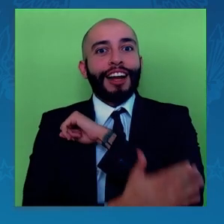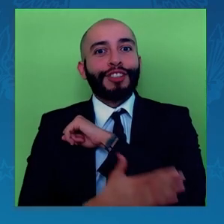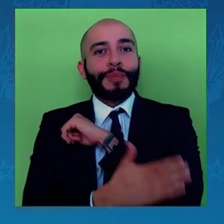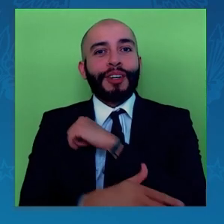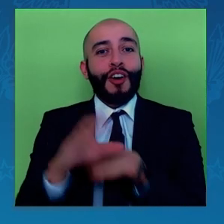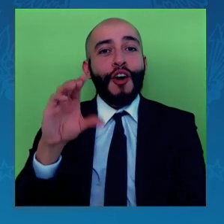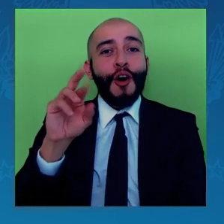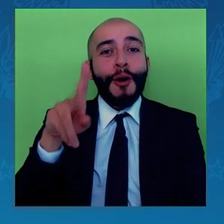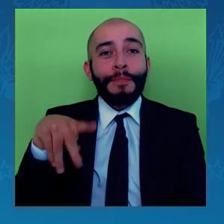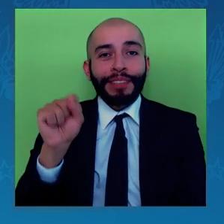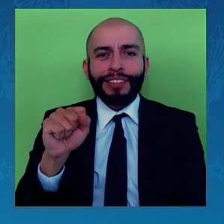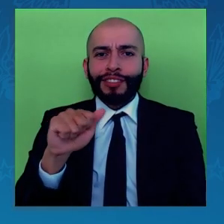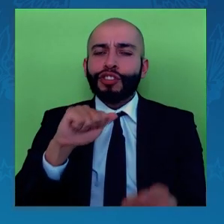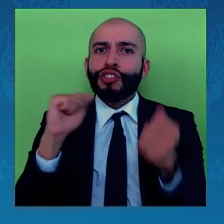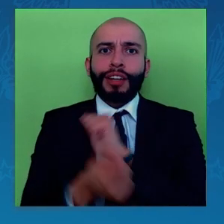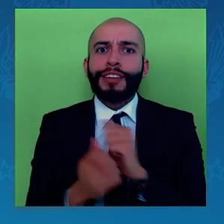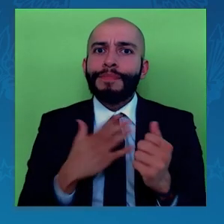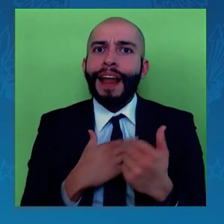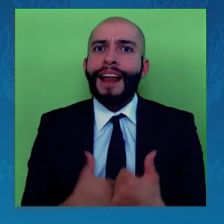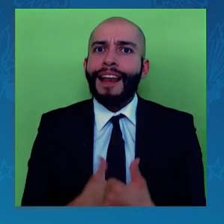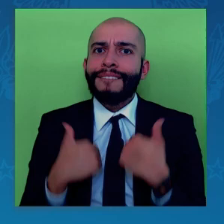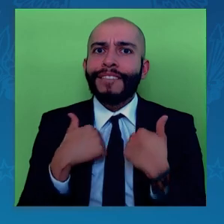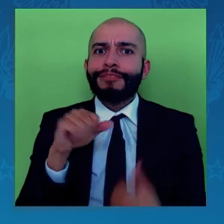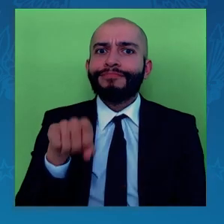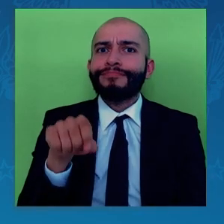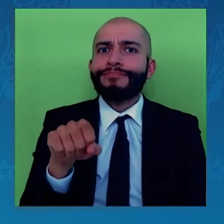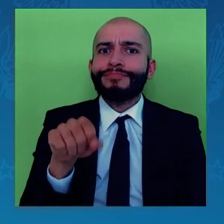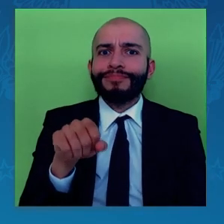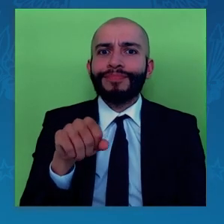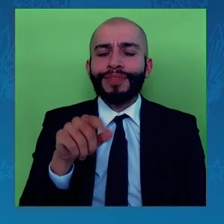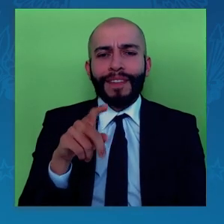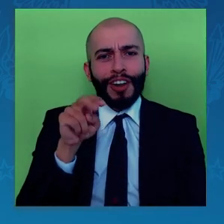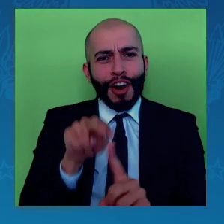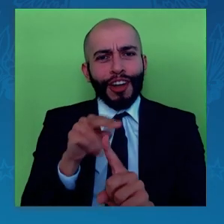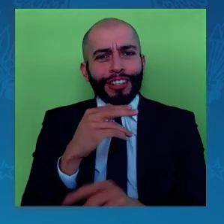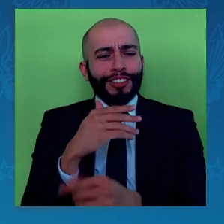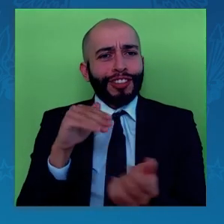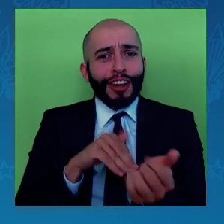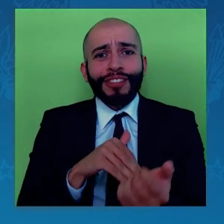and those from underserved communities who otherwise may not be able to become primary care doctors,